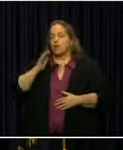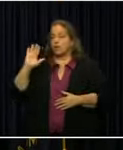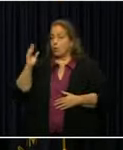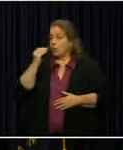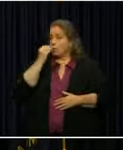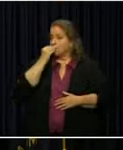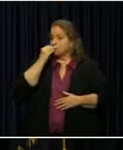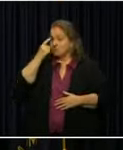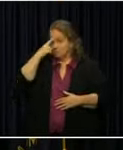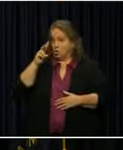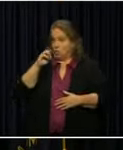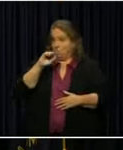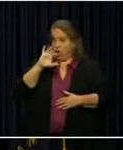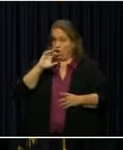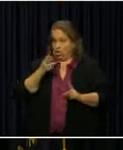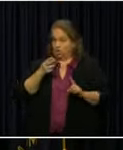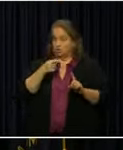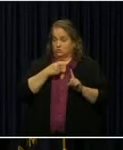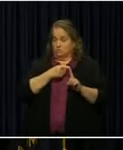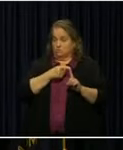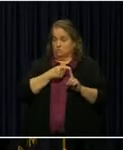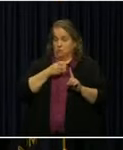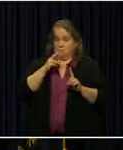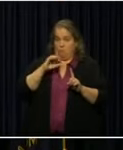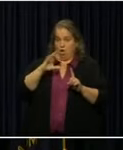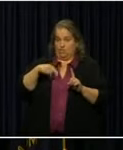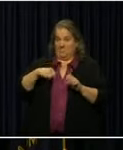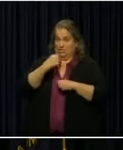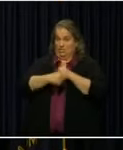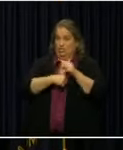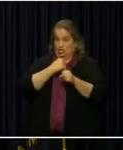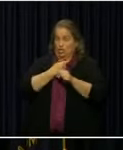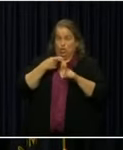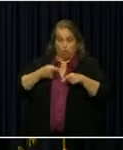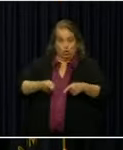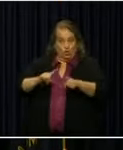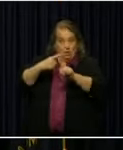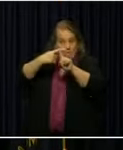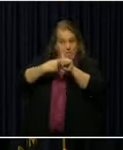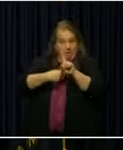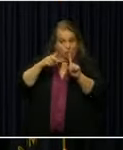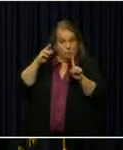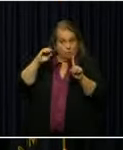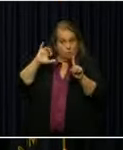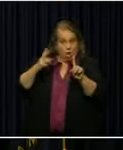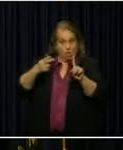HAVING TO HAVE THOSE NEXT TESTS TO SHOW THAT YOU ARE NOW NEGATIVE.